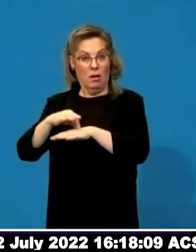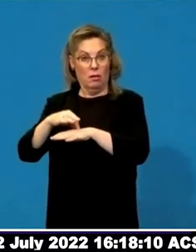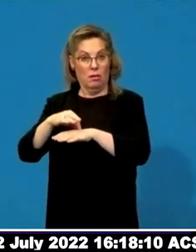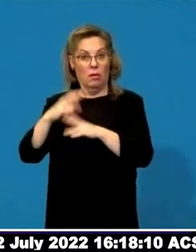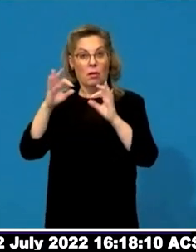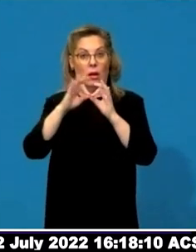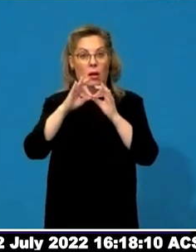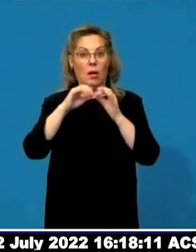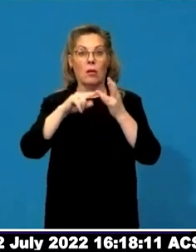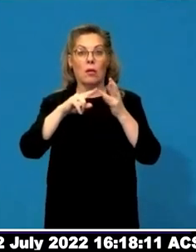Yes.